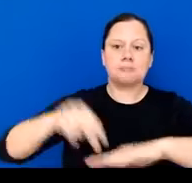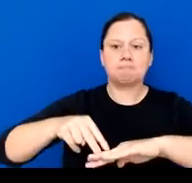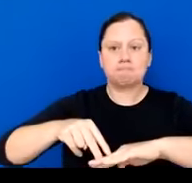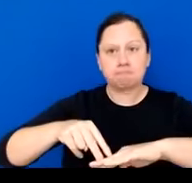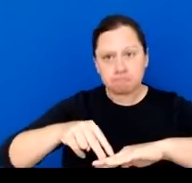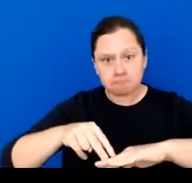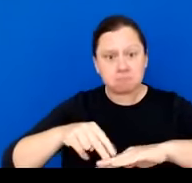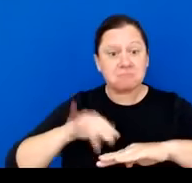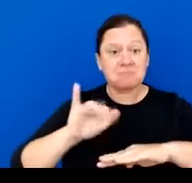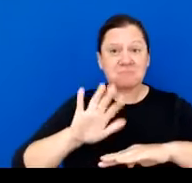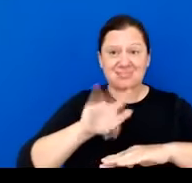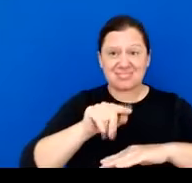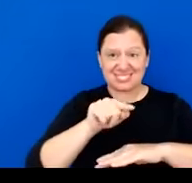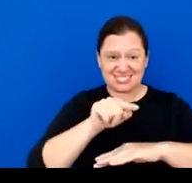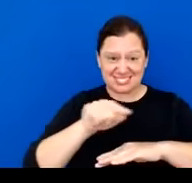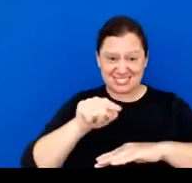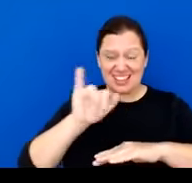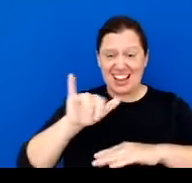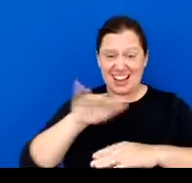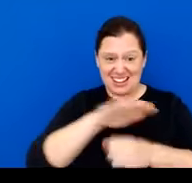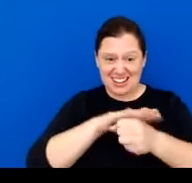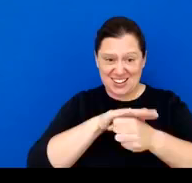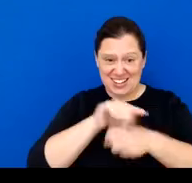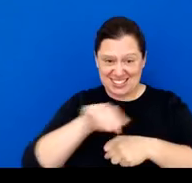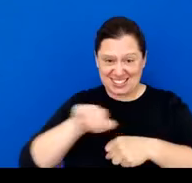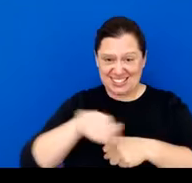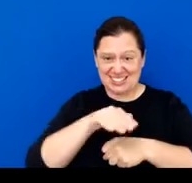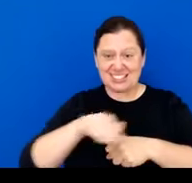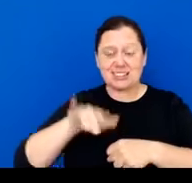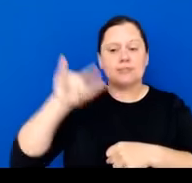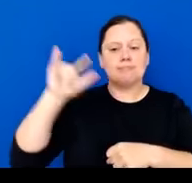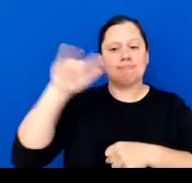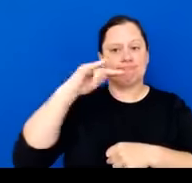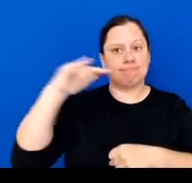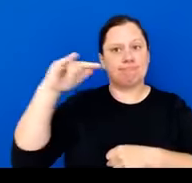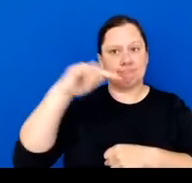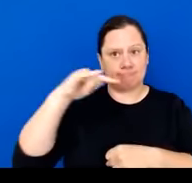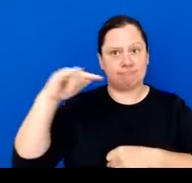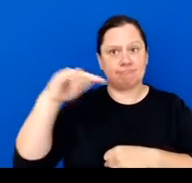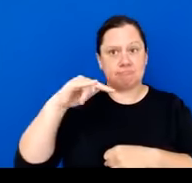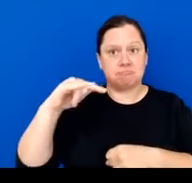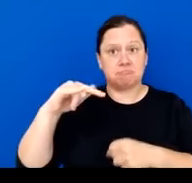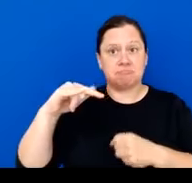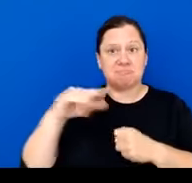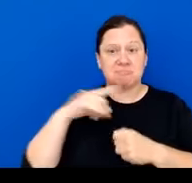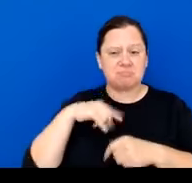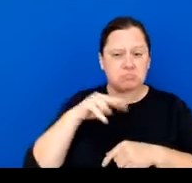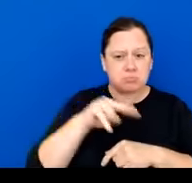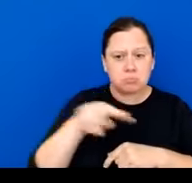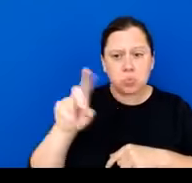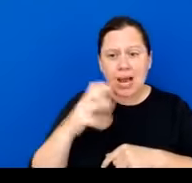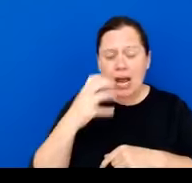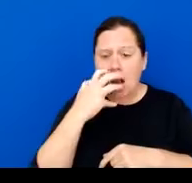hot areas uh next to the line adjacent right on the edge that could cause us any challenges or issues